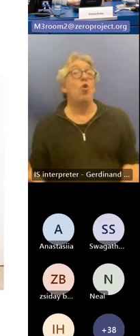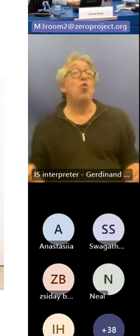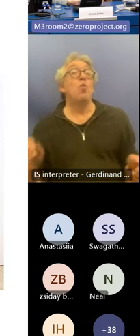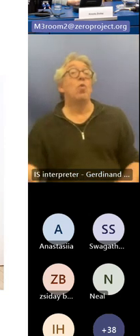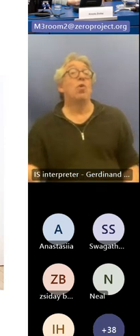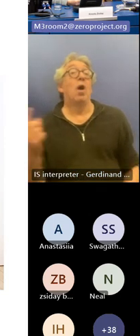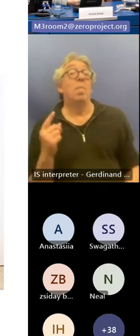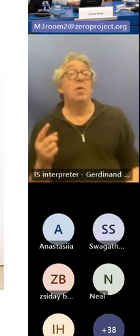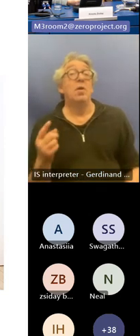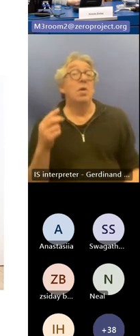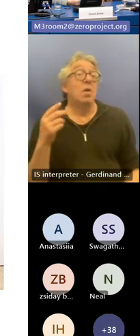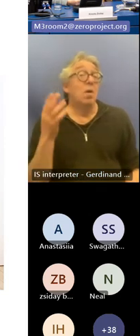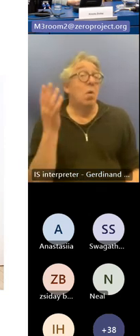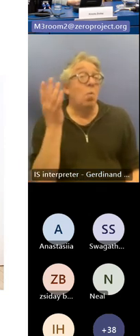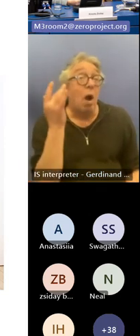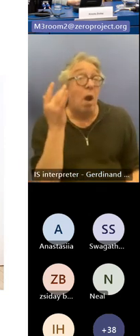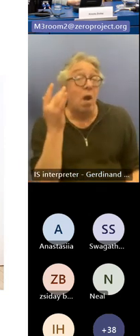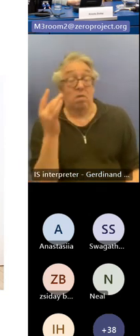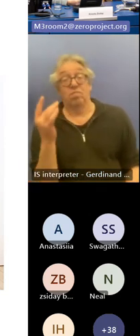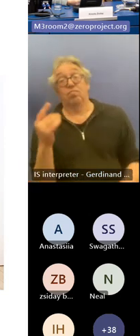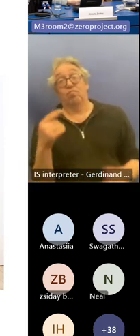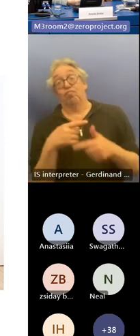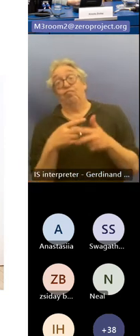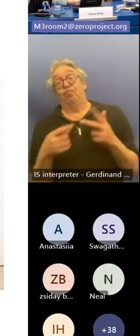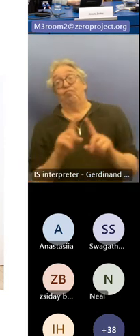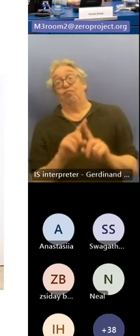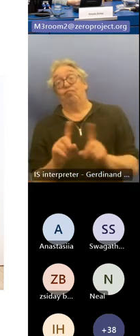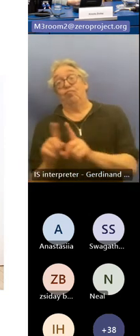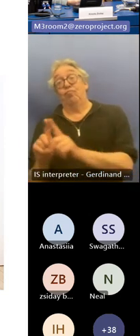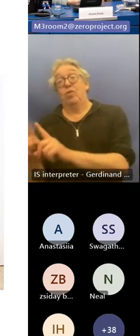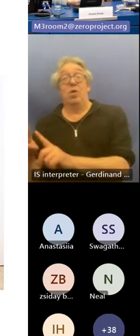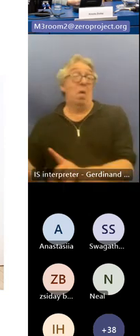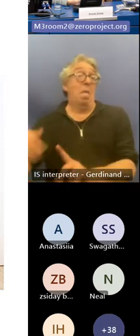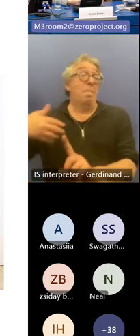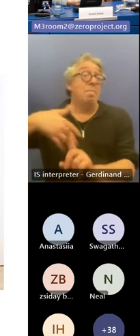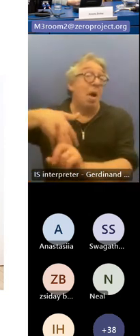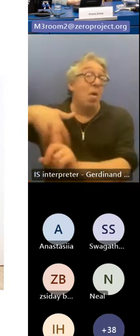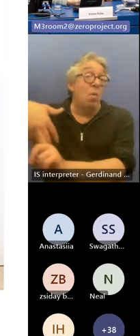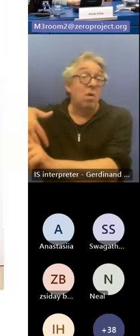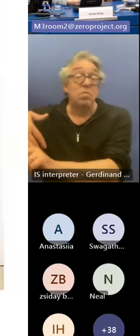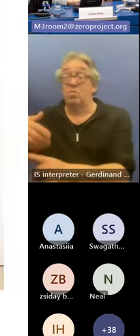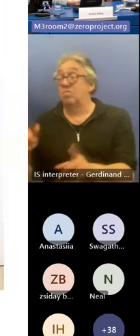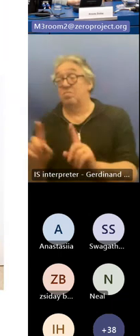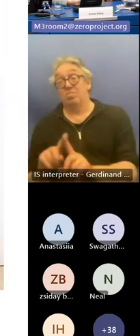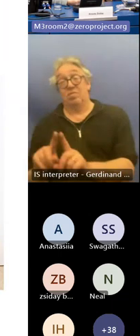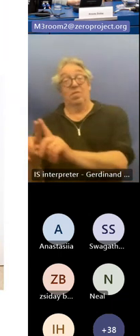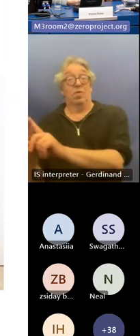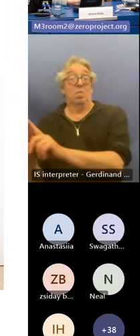different backgrounds and different ideas and they are all welcome. It is really impossible